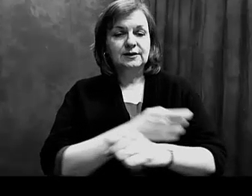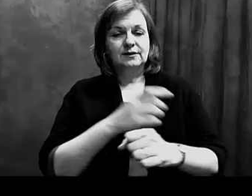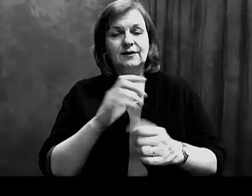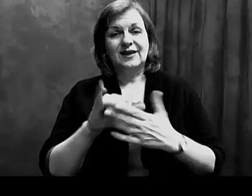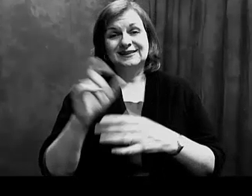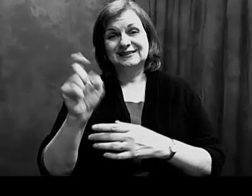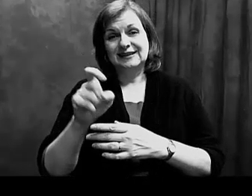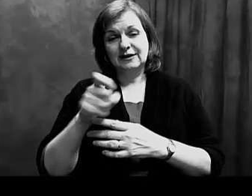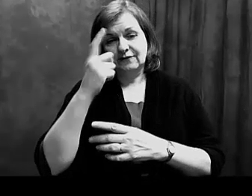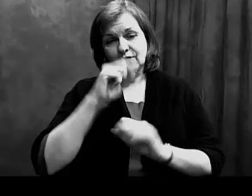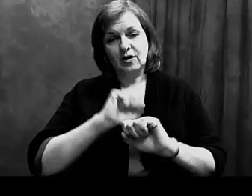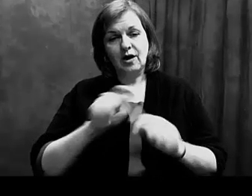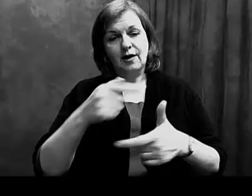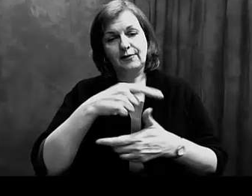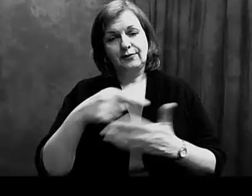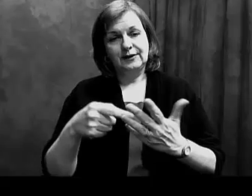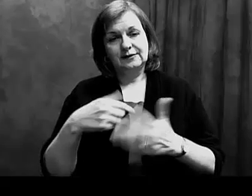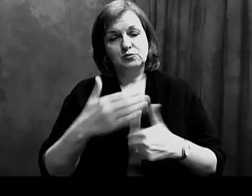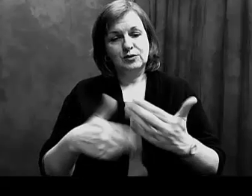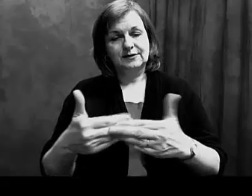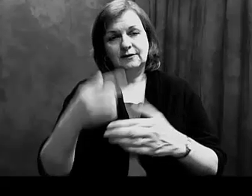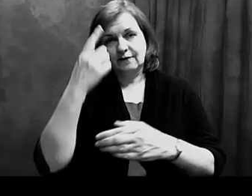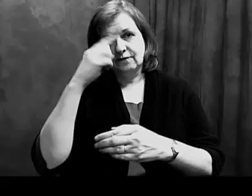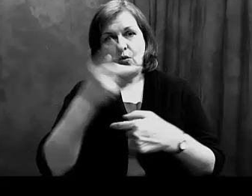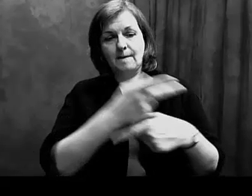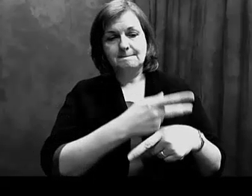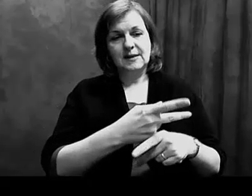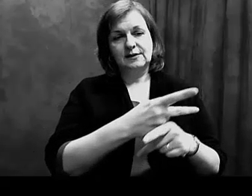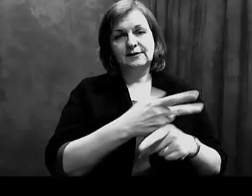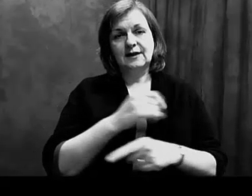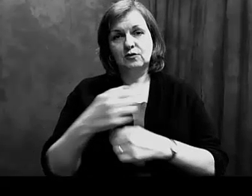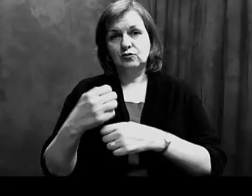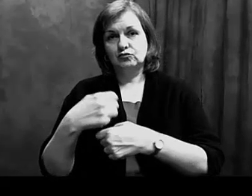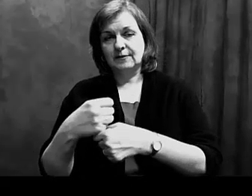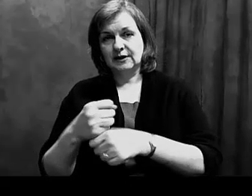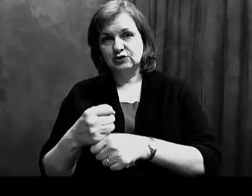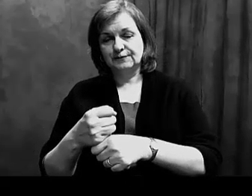for all of those processes of maintenance and replication and so on.